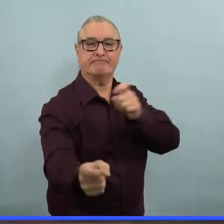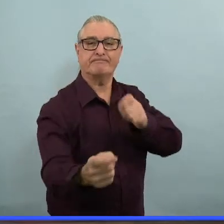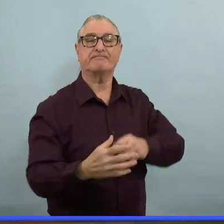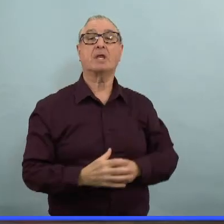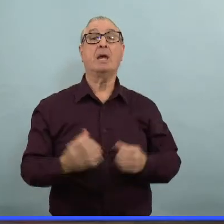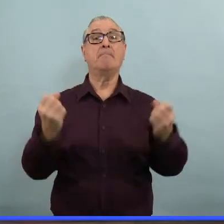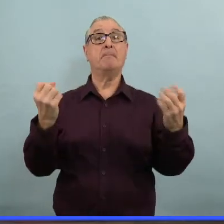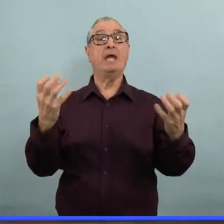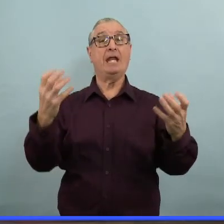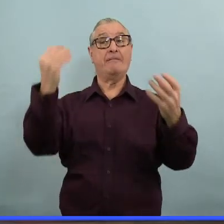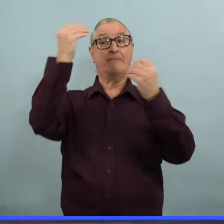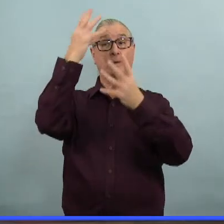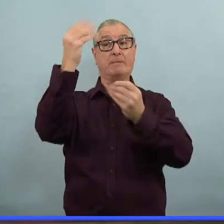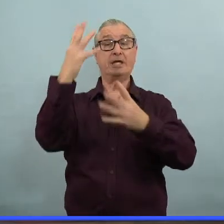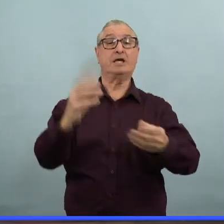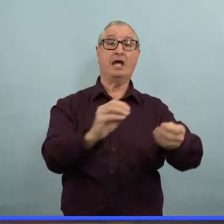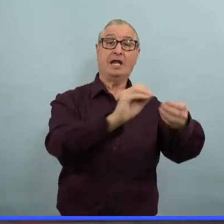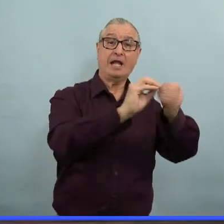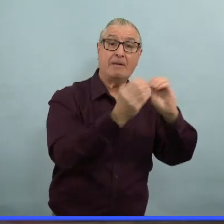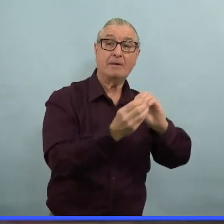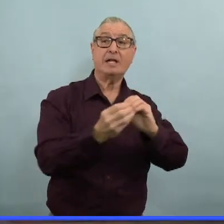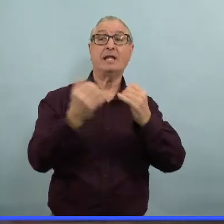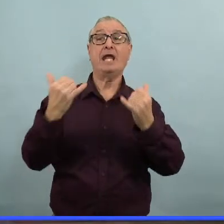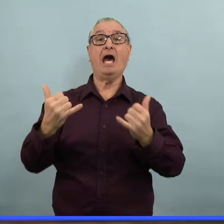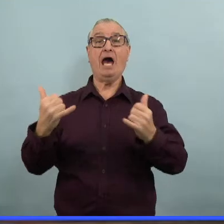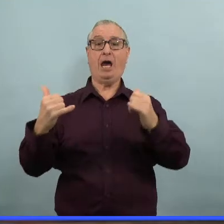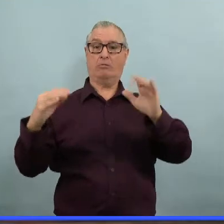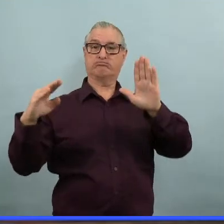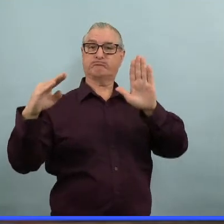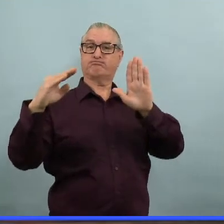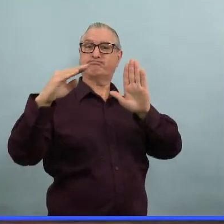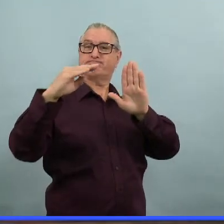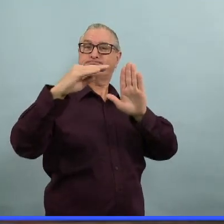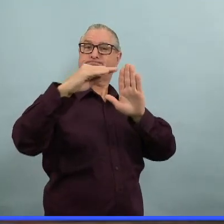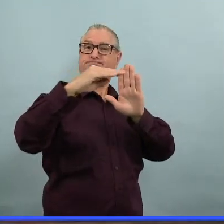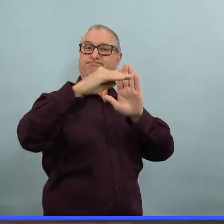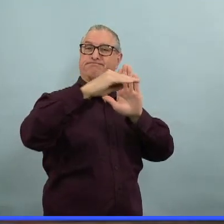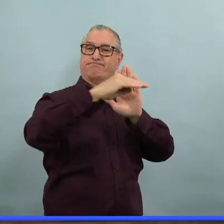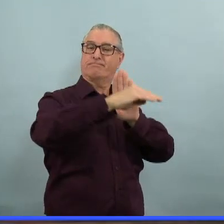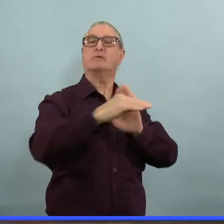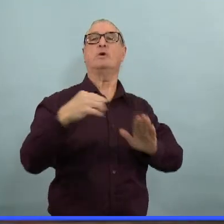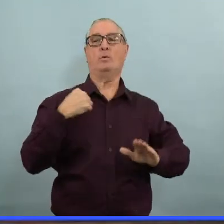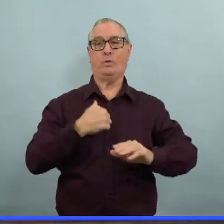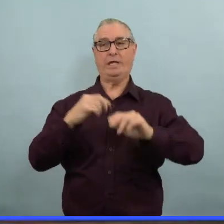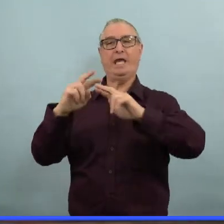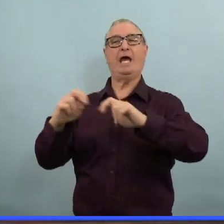and so we are getting a better understanding of where we are in this in this wave so one